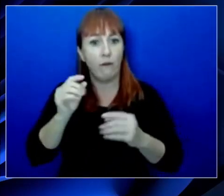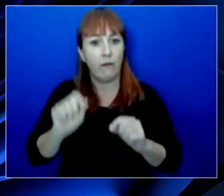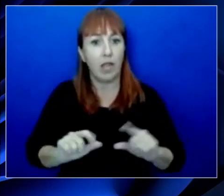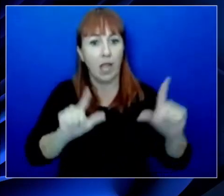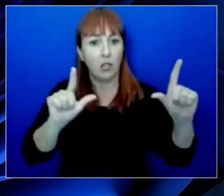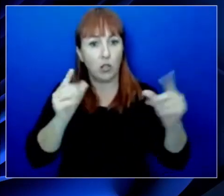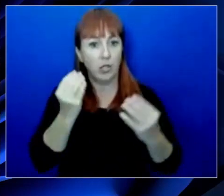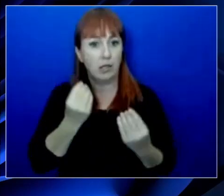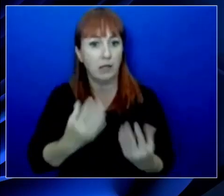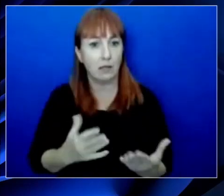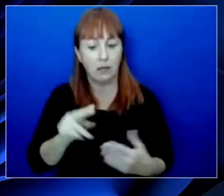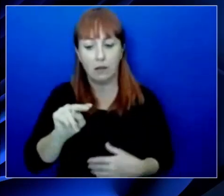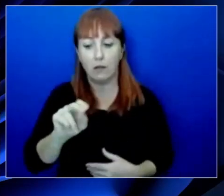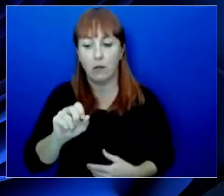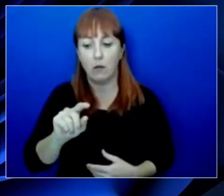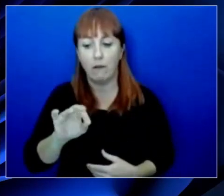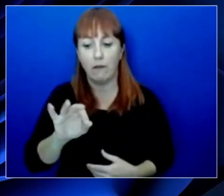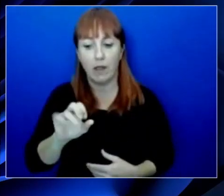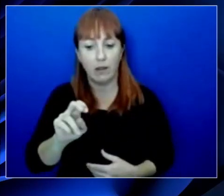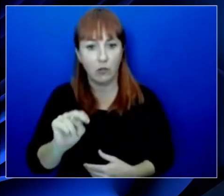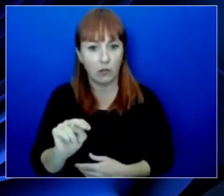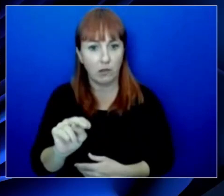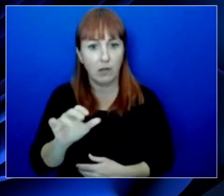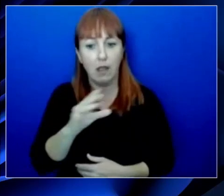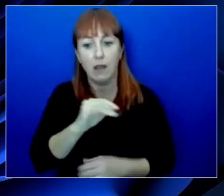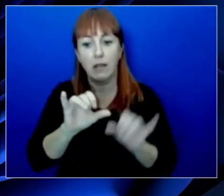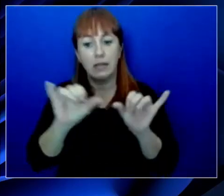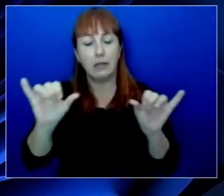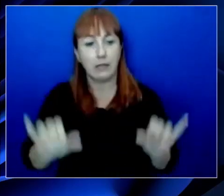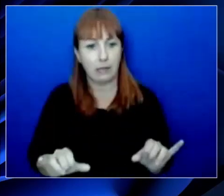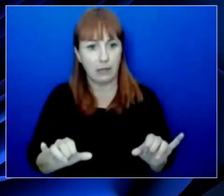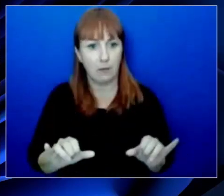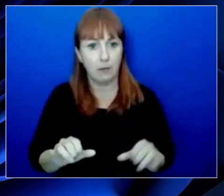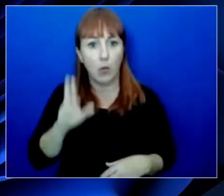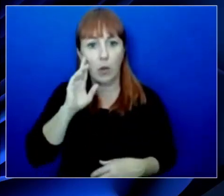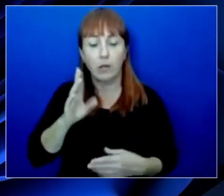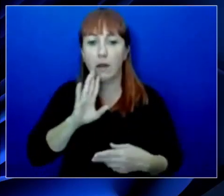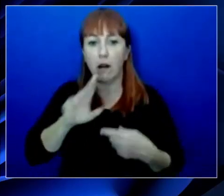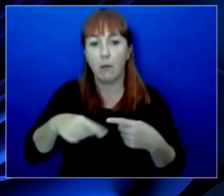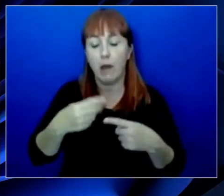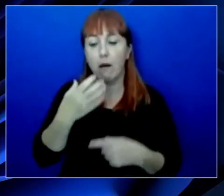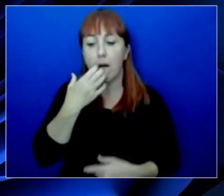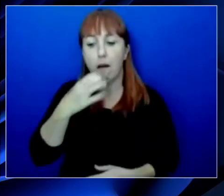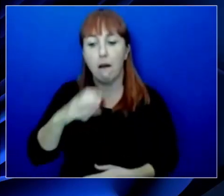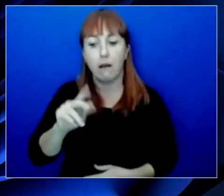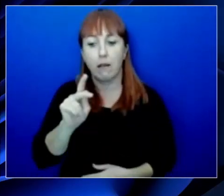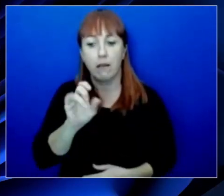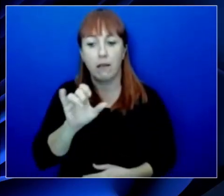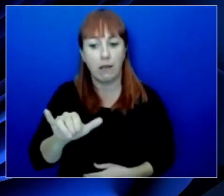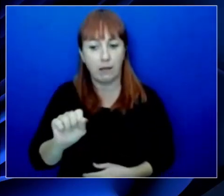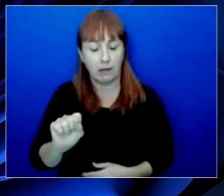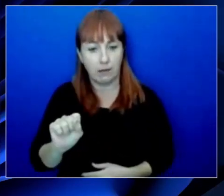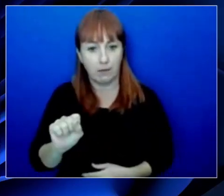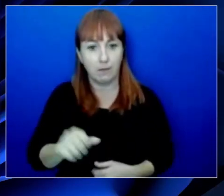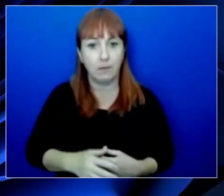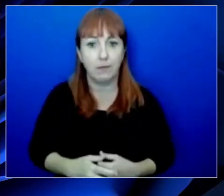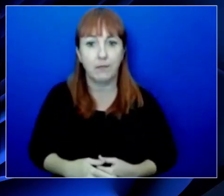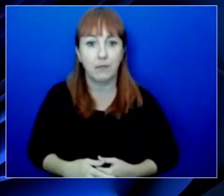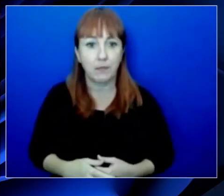And the system tray and we're going to talk about hotkeys as well. So I'm going to go ahead and share my screen.